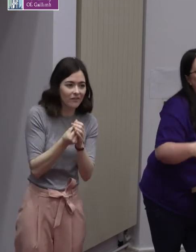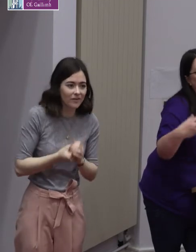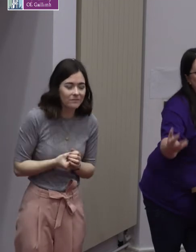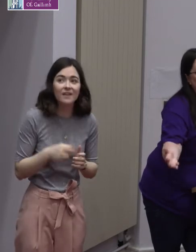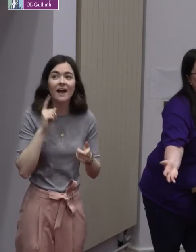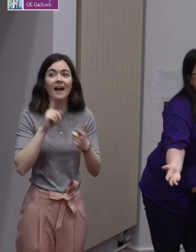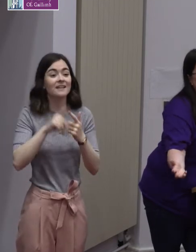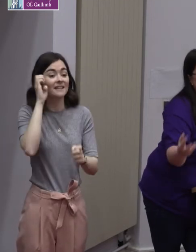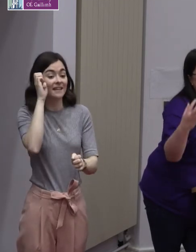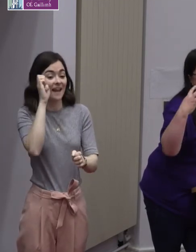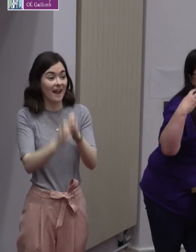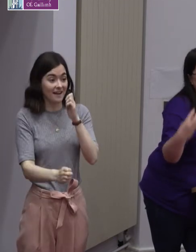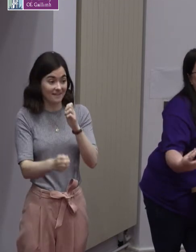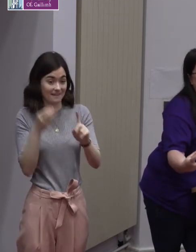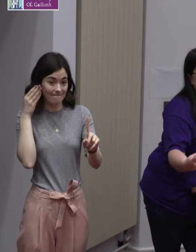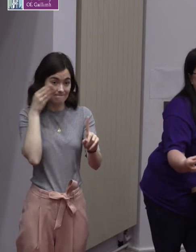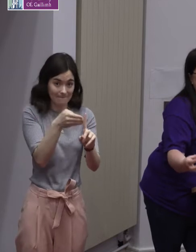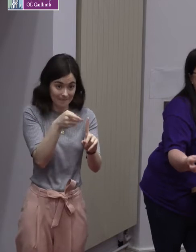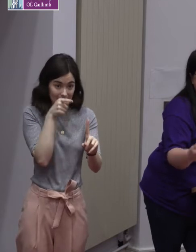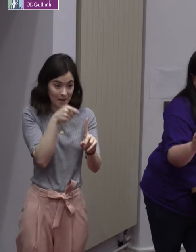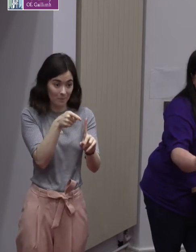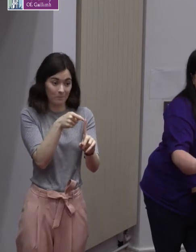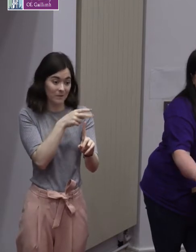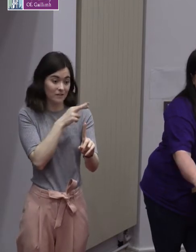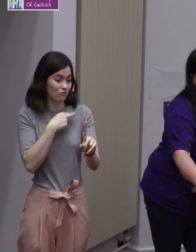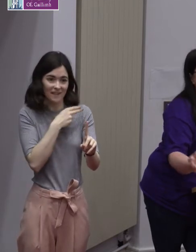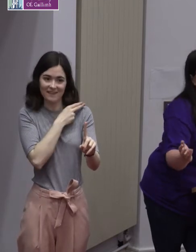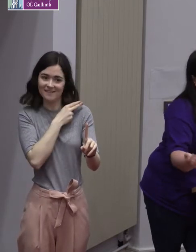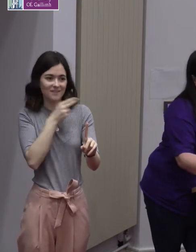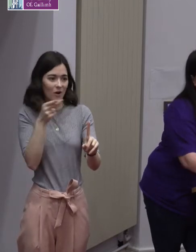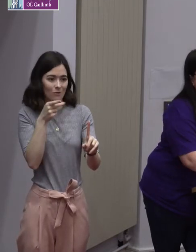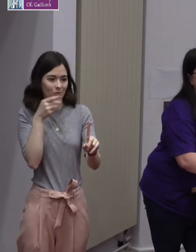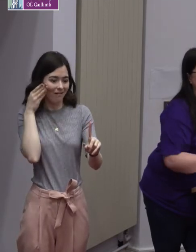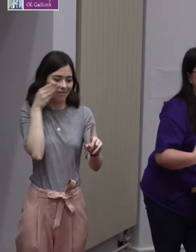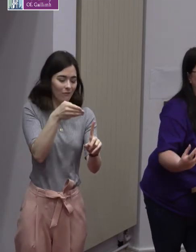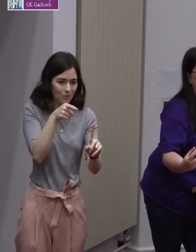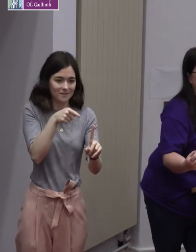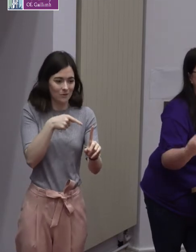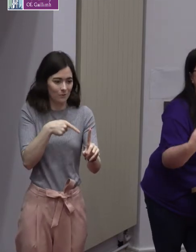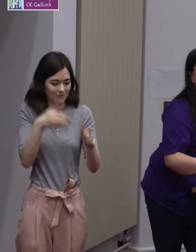And the end outcome is not actually what we're working towards, it is the craft itself, the